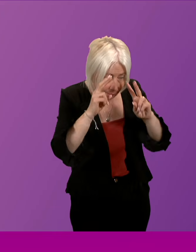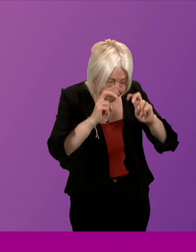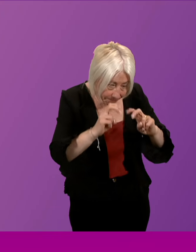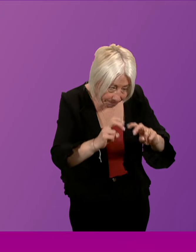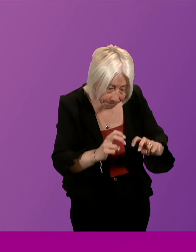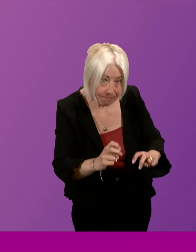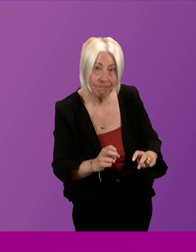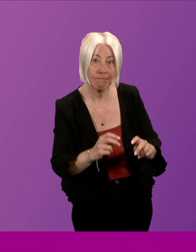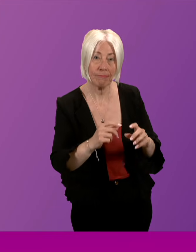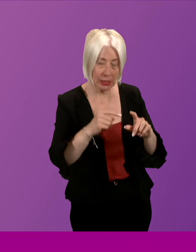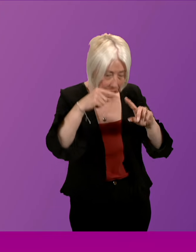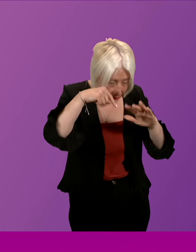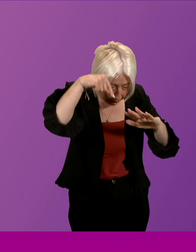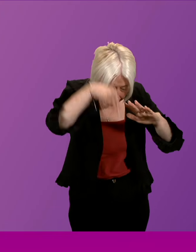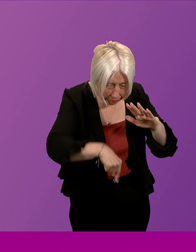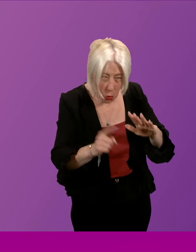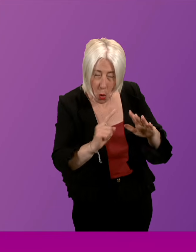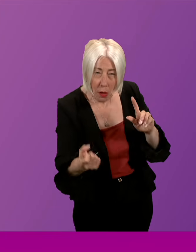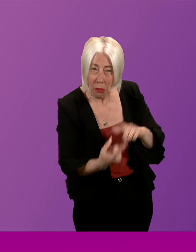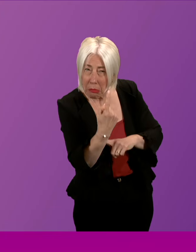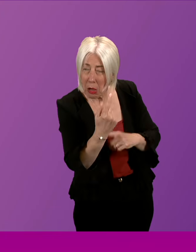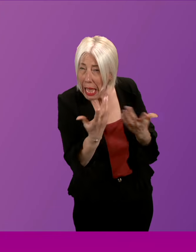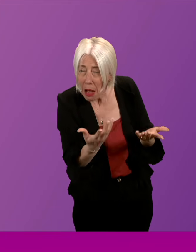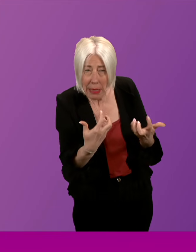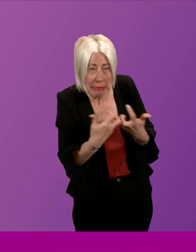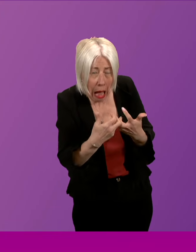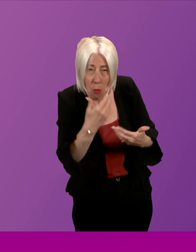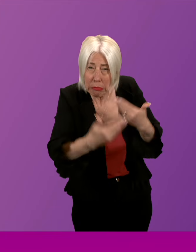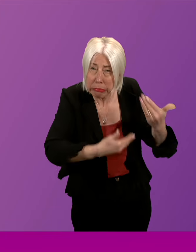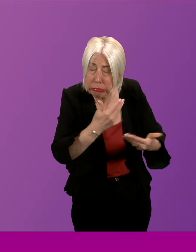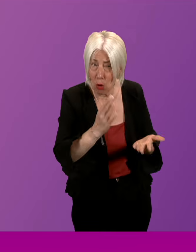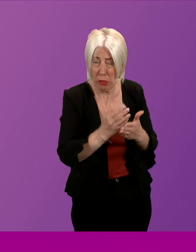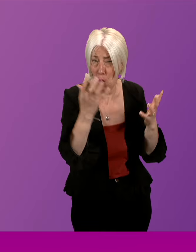that is required to provide assurance on what has happened in a concerning incident.